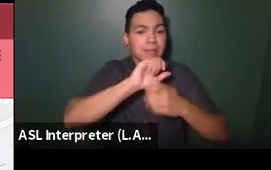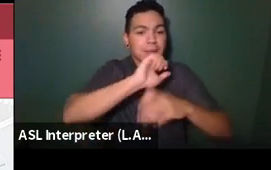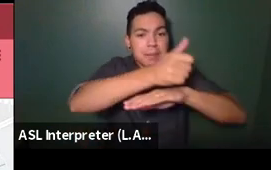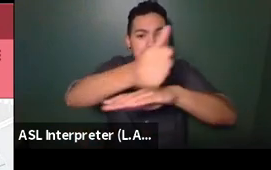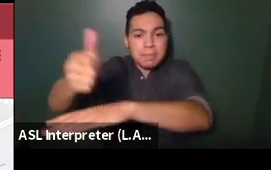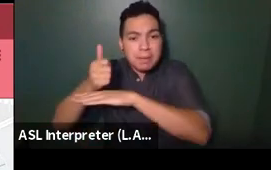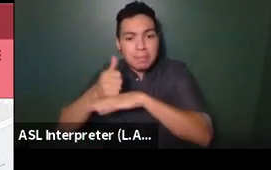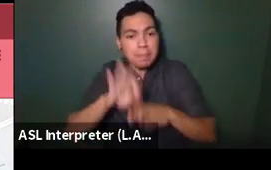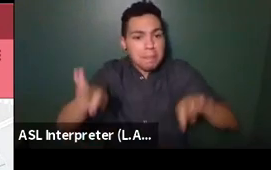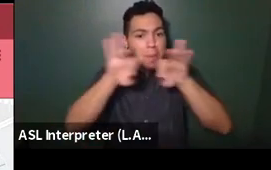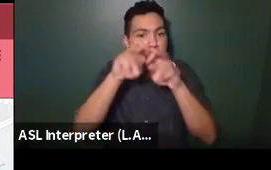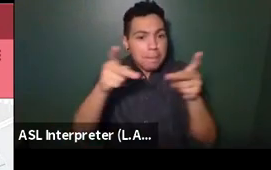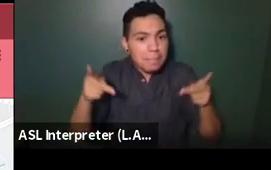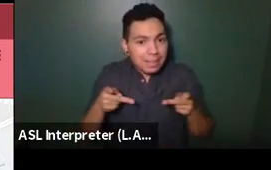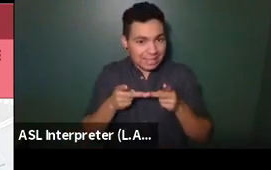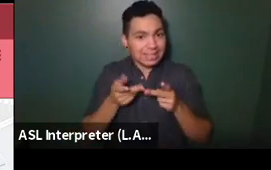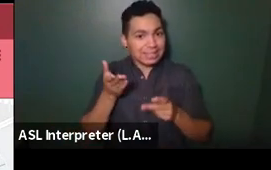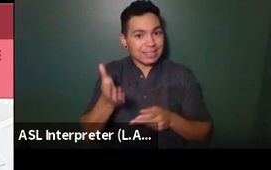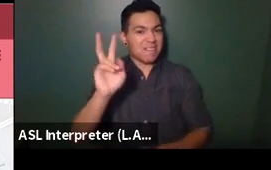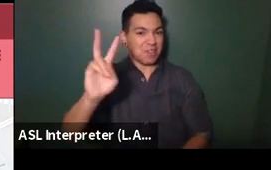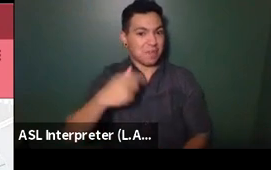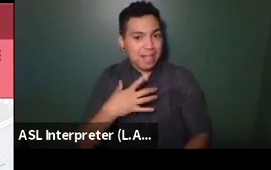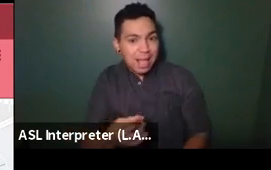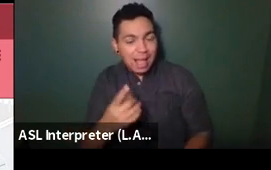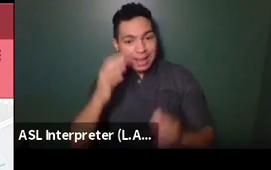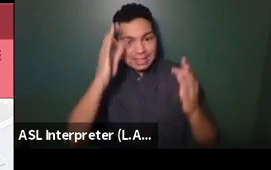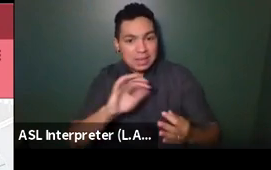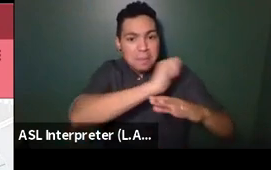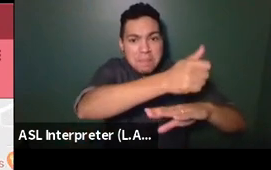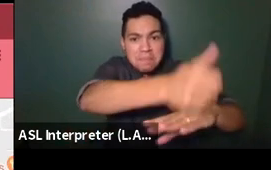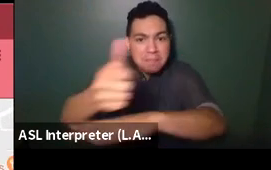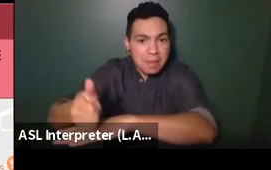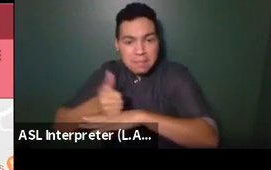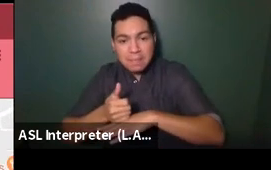Katherine Livick - ESD 112: And you can see that there are some kind of central place marks and then there are some other ones added.